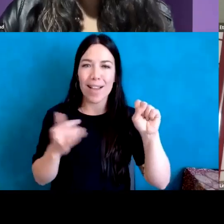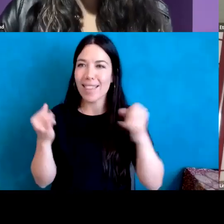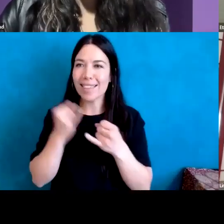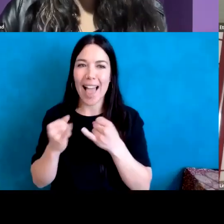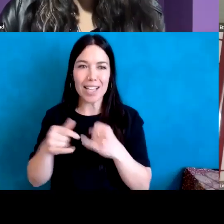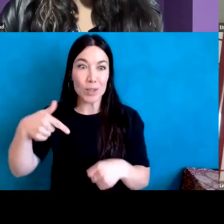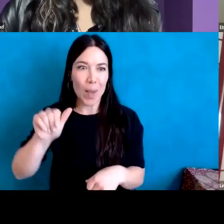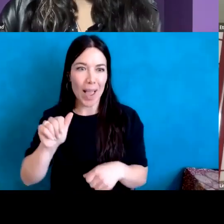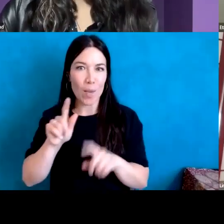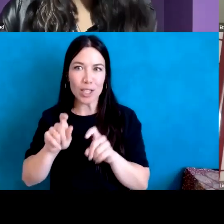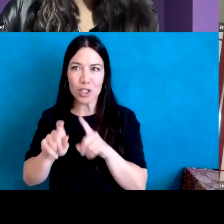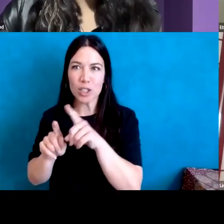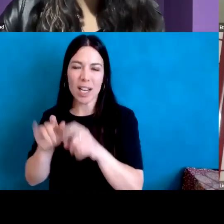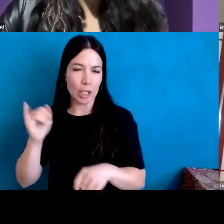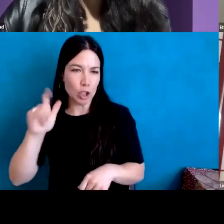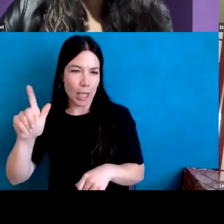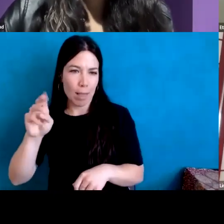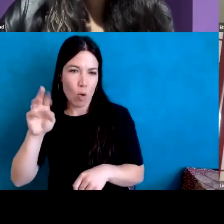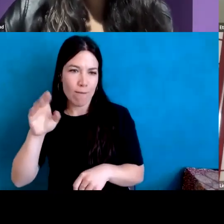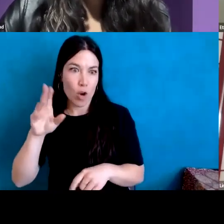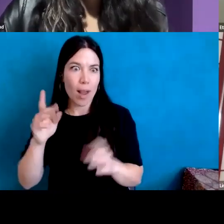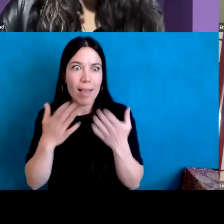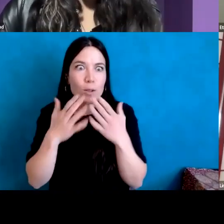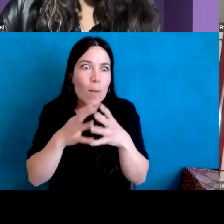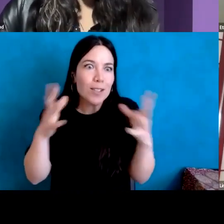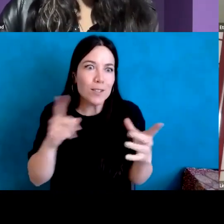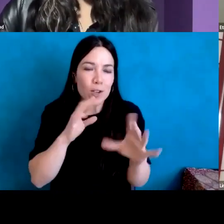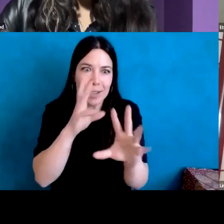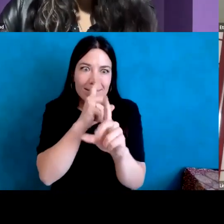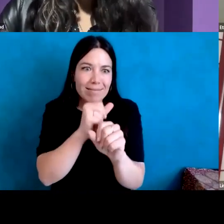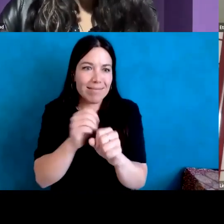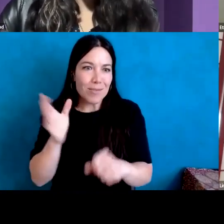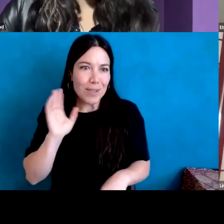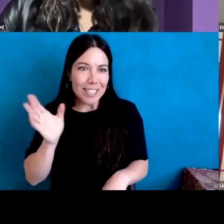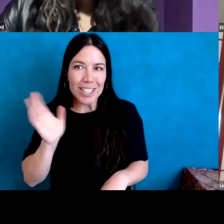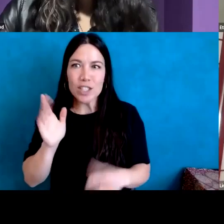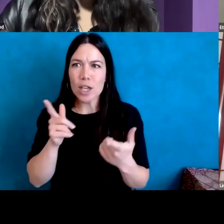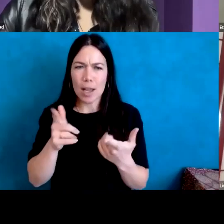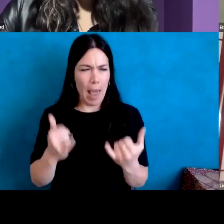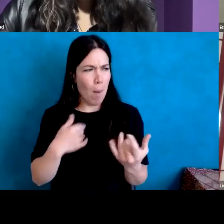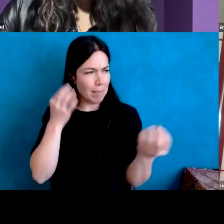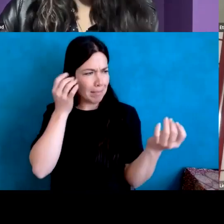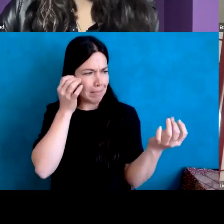"Thank you so much for this very engaging presentation." "You've got me thinking about the issues you've addressed"--